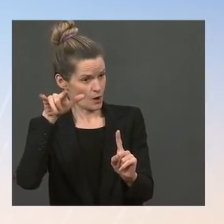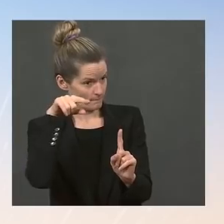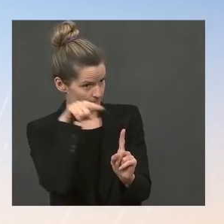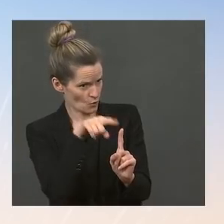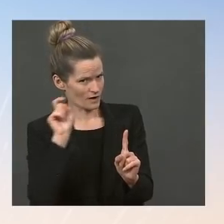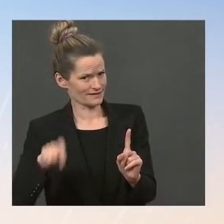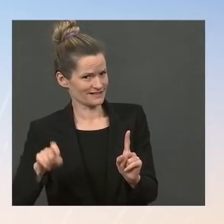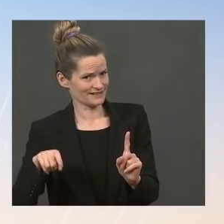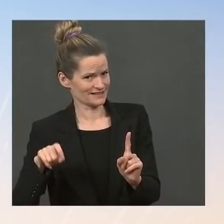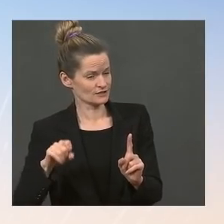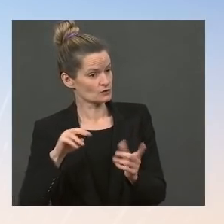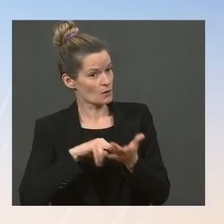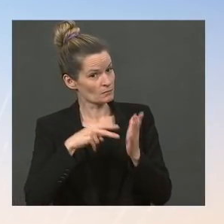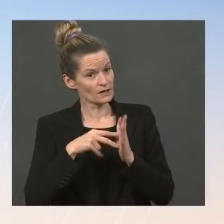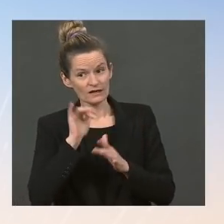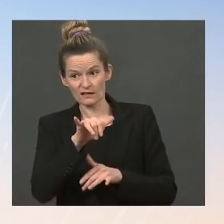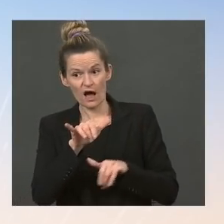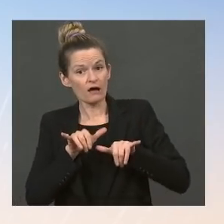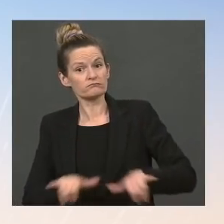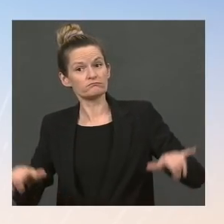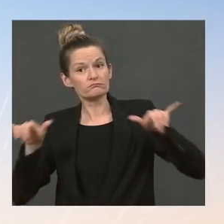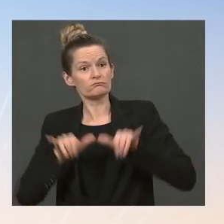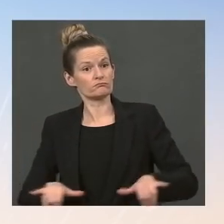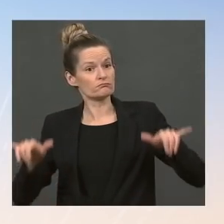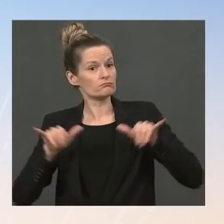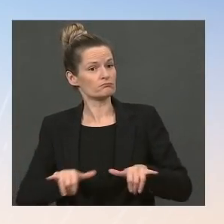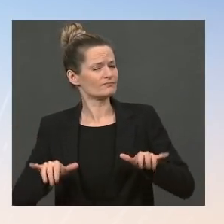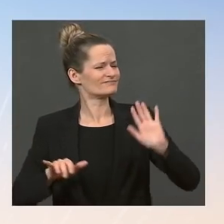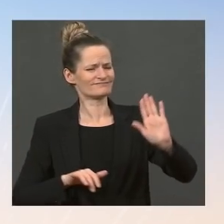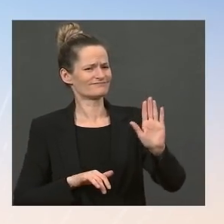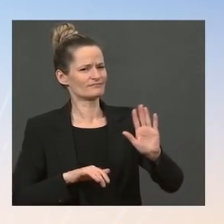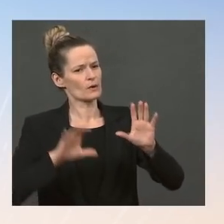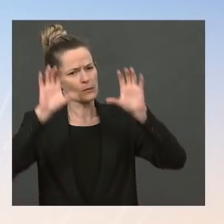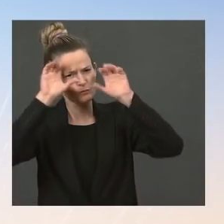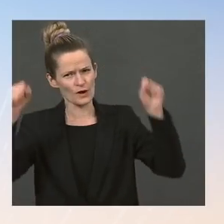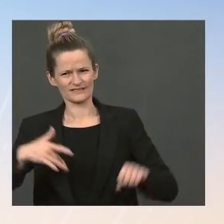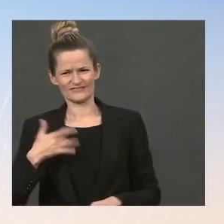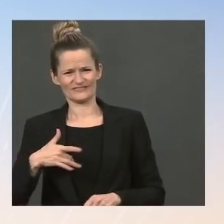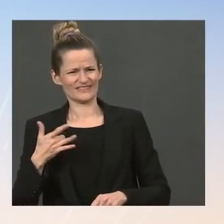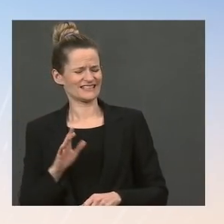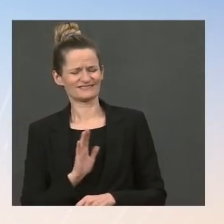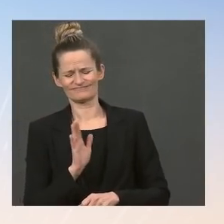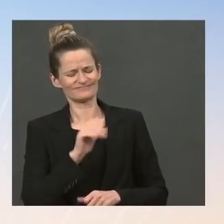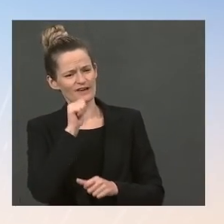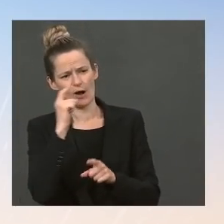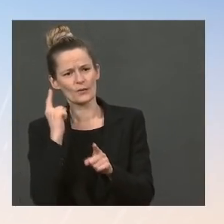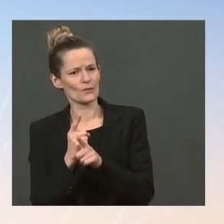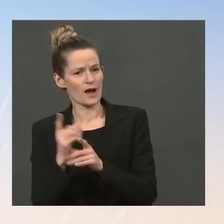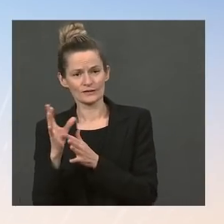the President never felt that was a real, viable option. And now, we looked at -- 6,000 troops were needed to protect the airport.